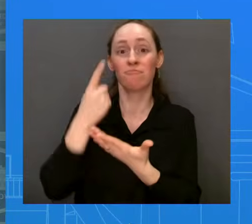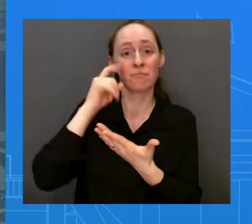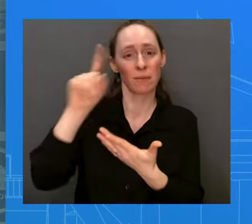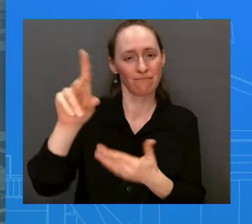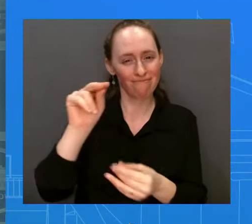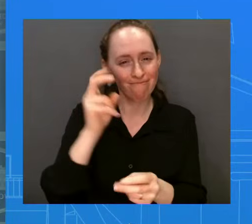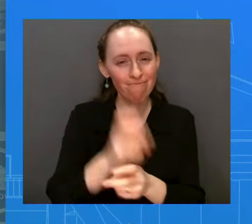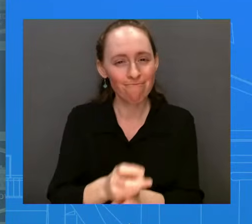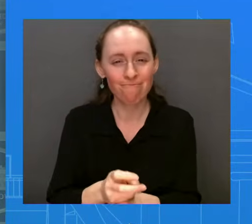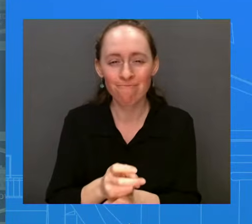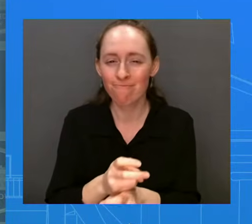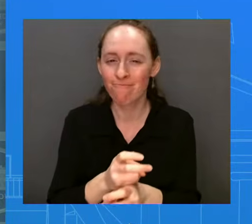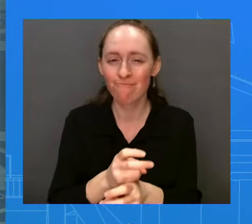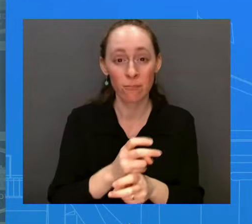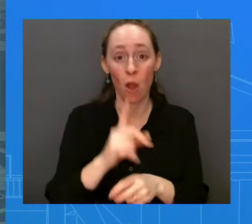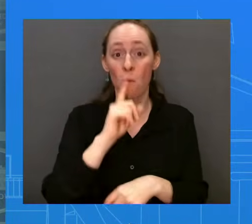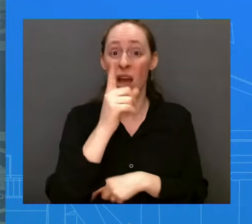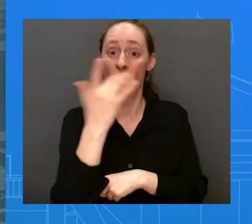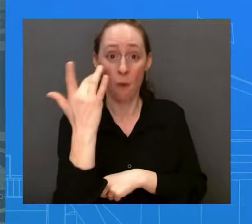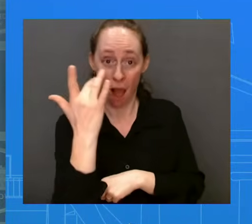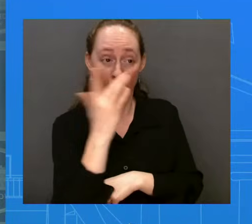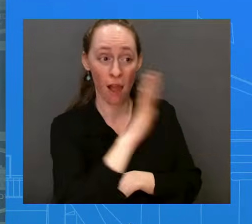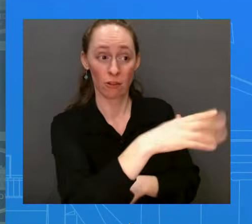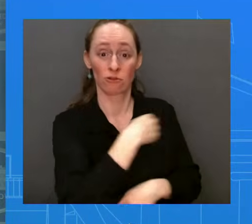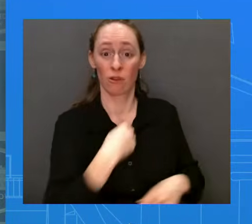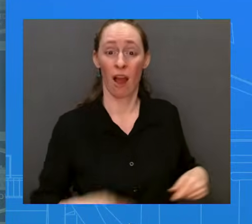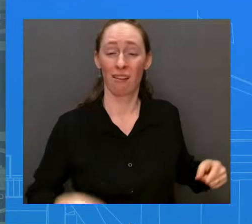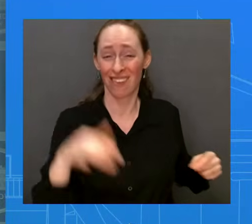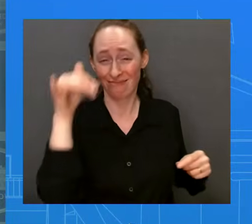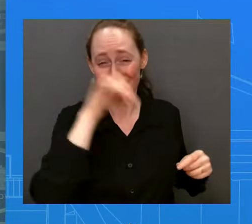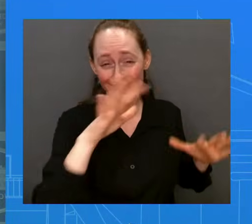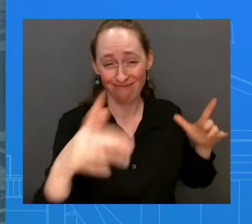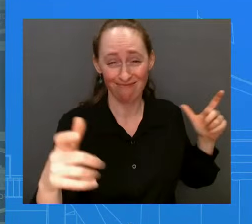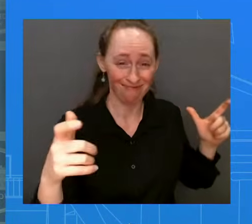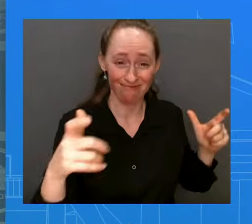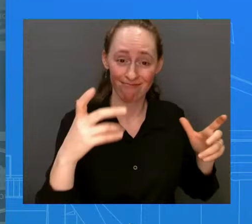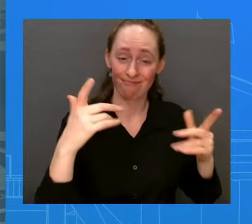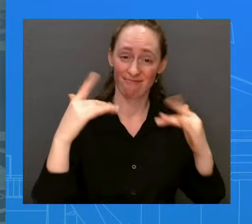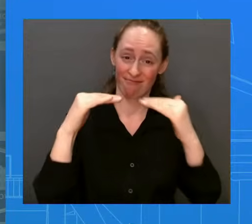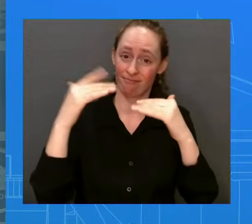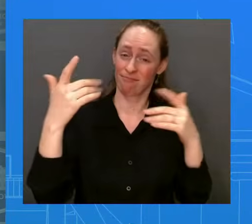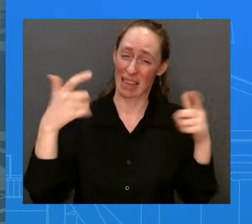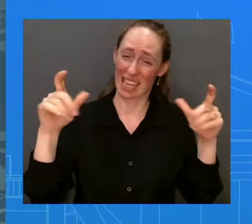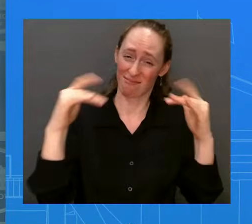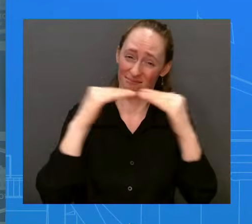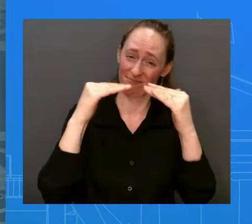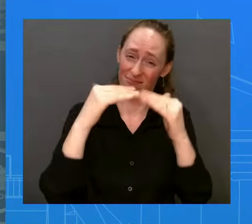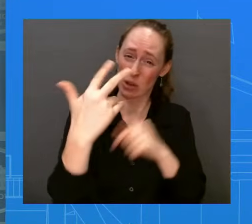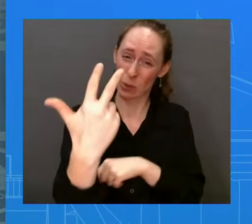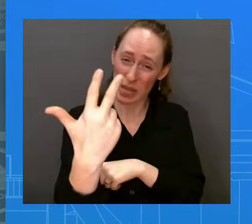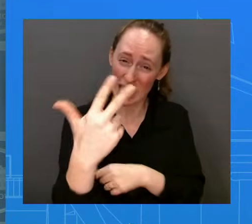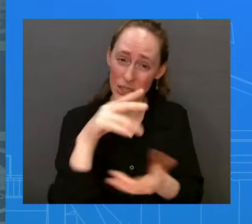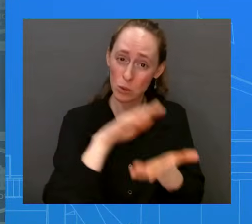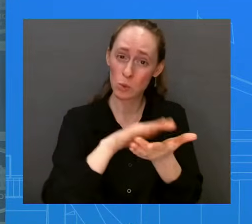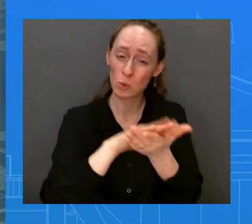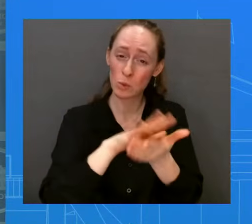were not picked up by previous administrations or other countries. We also know that a range of entities -- including countries,